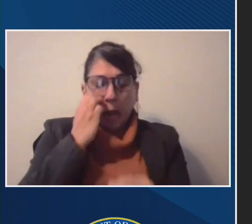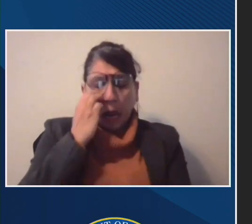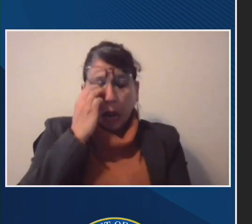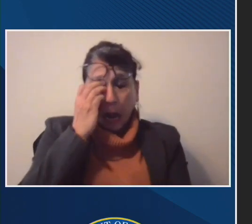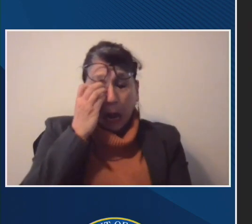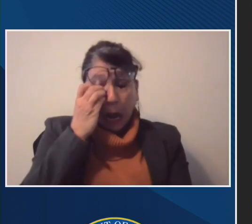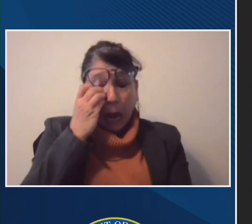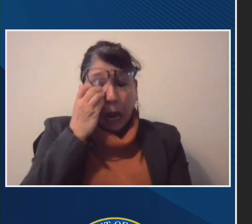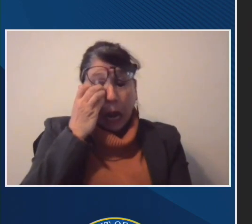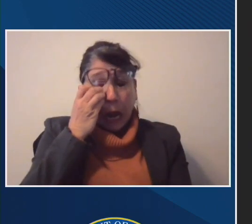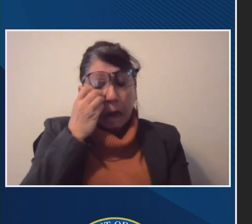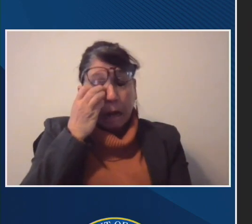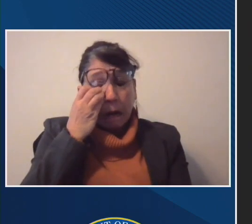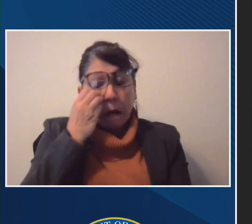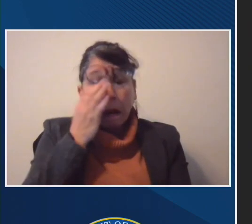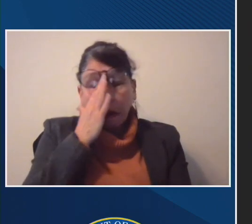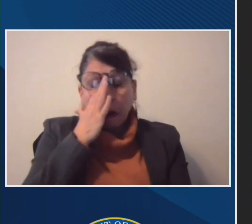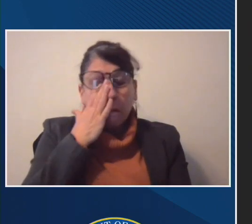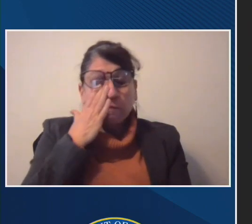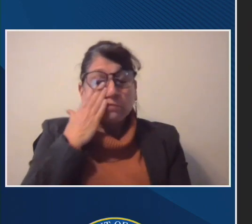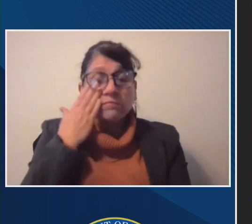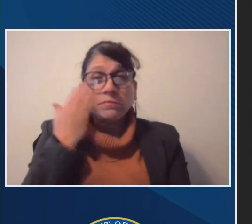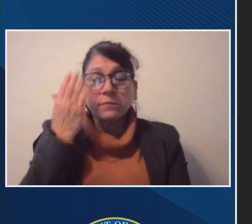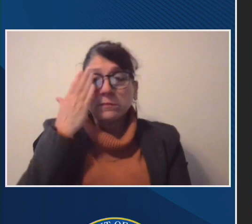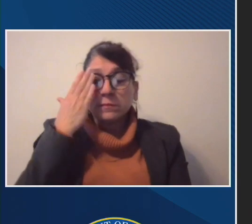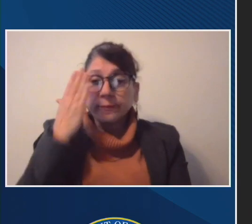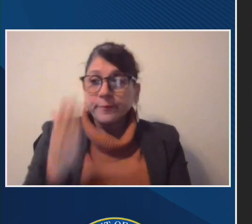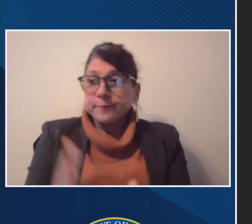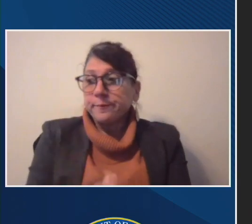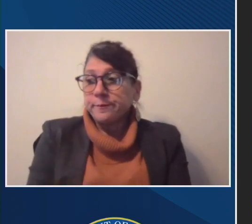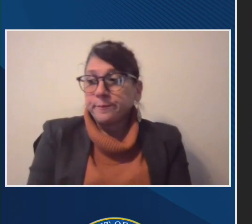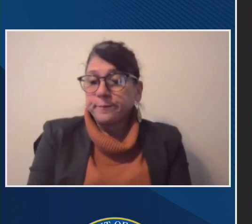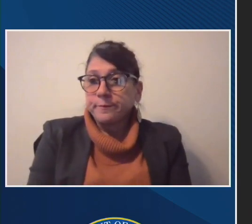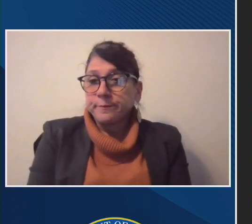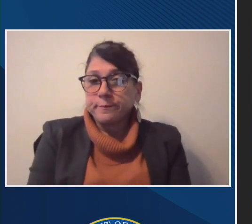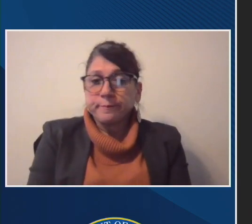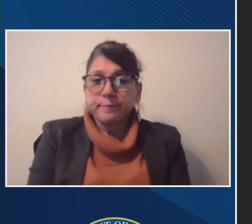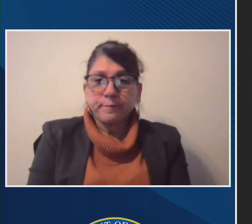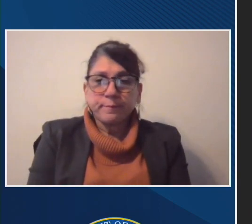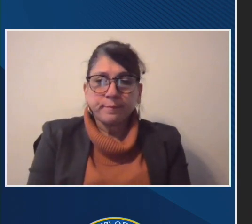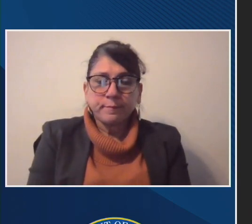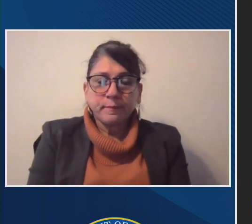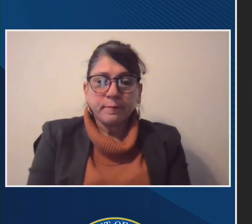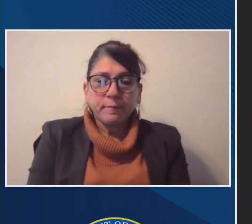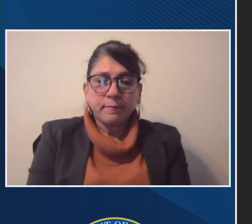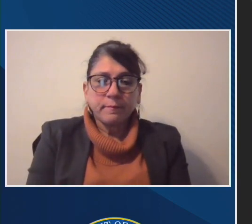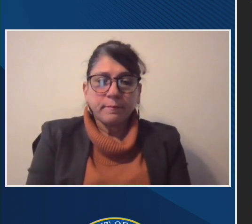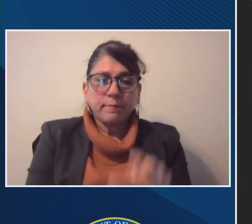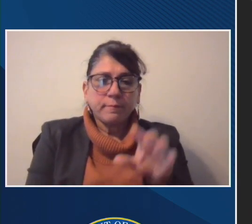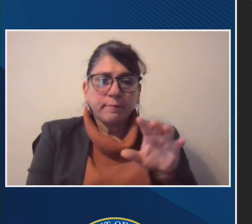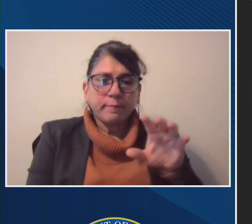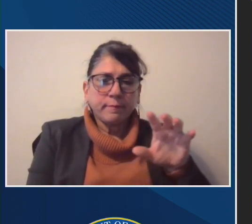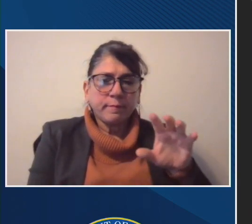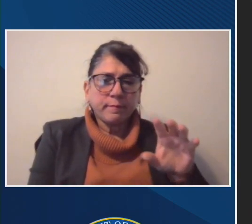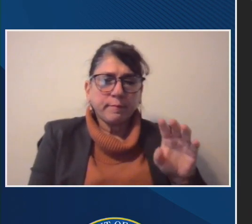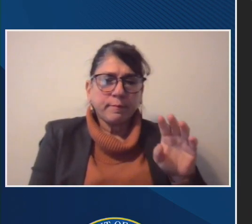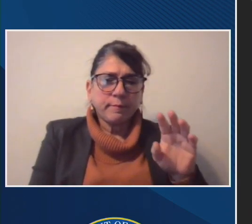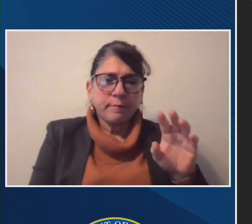So, Magin, you're up next. Thank you. I think supporting and